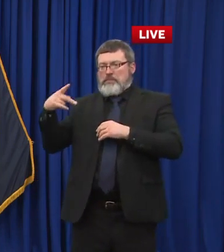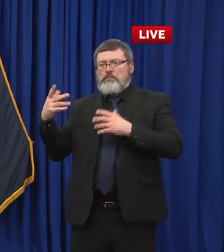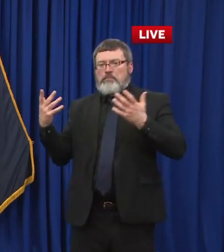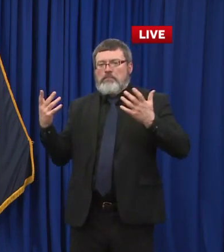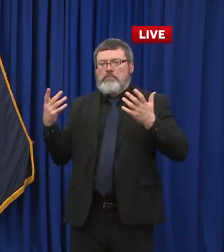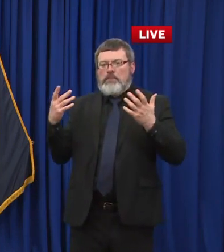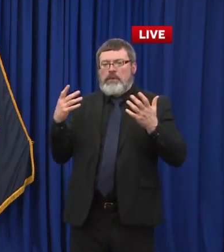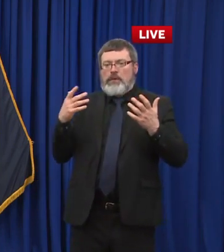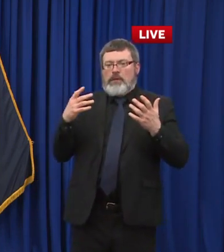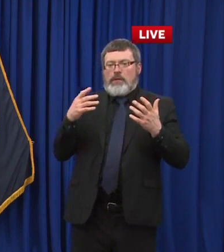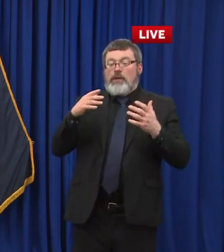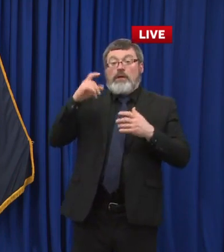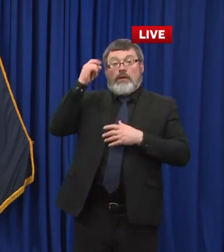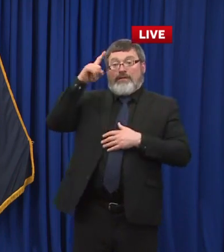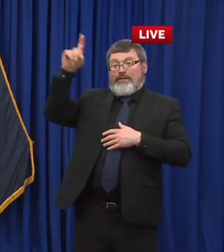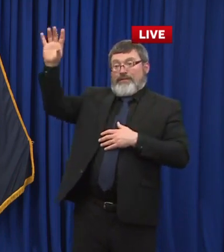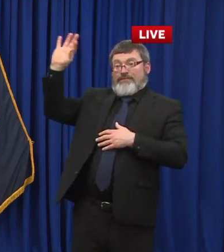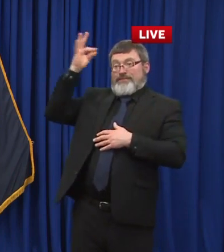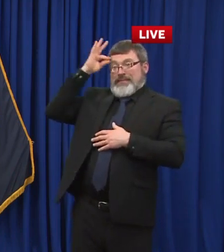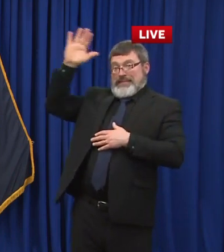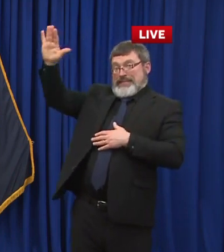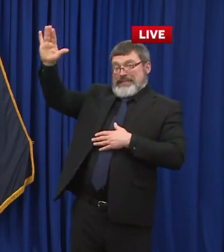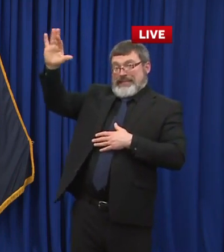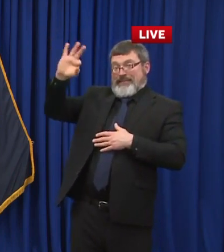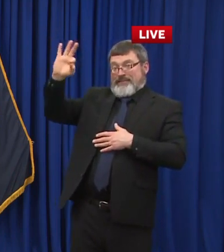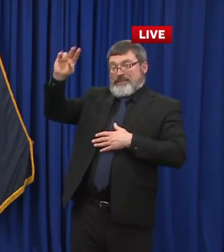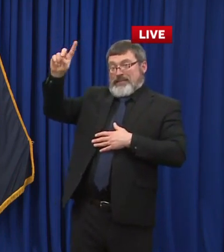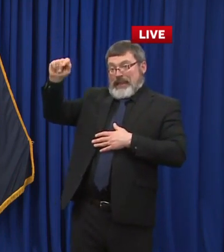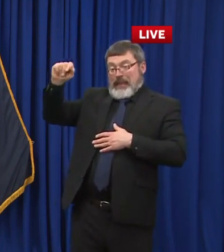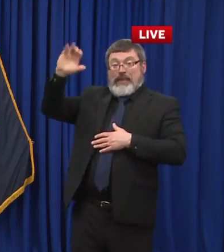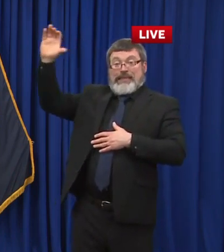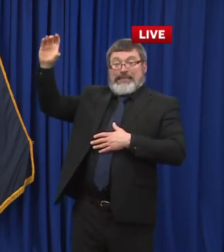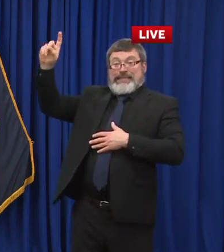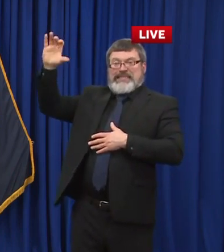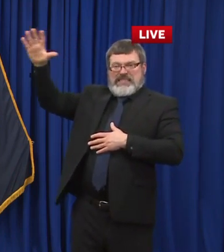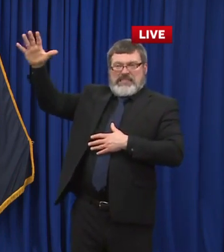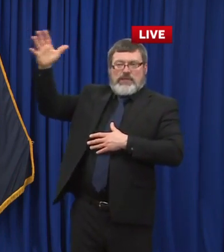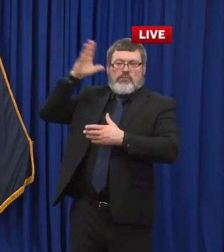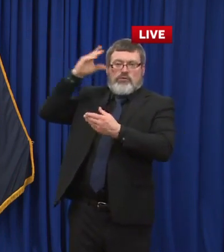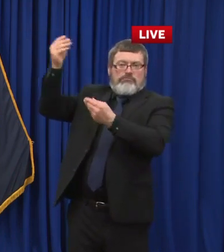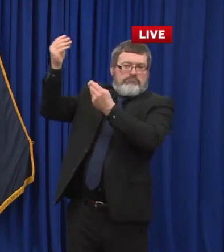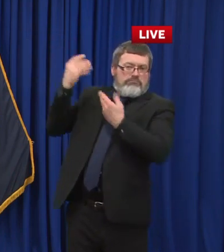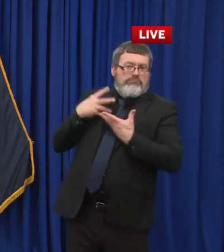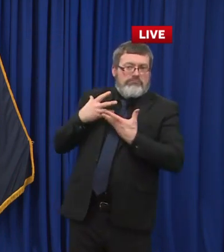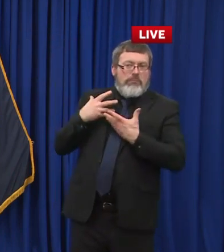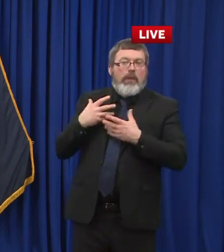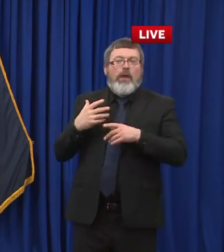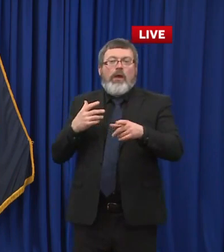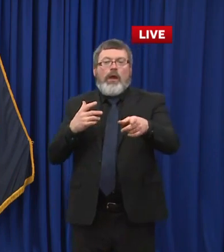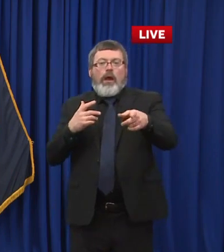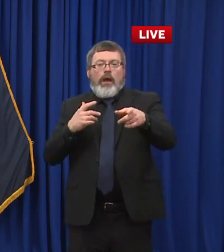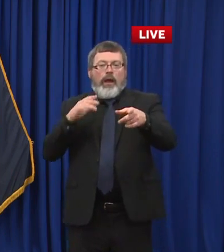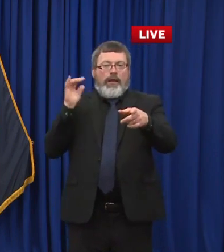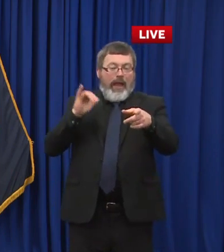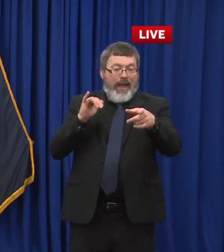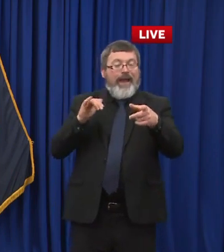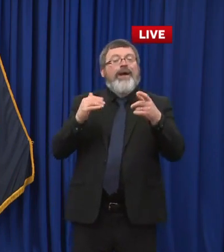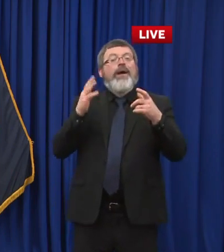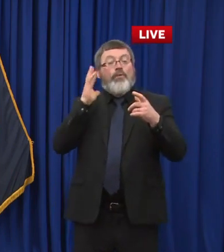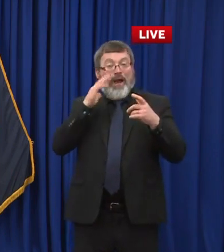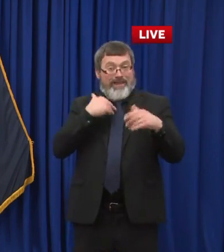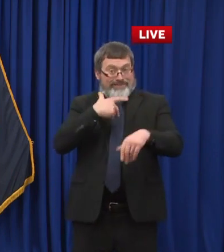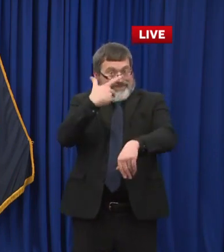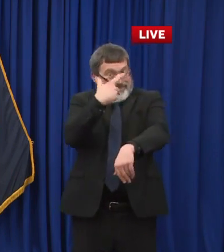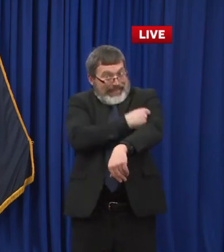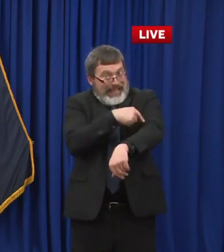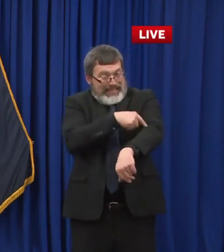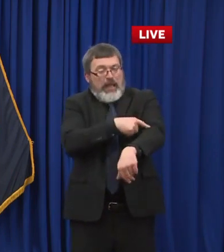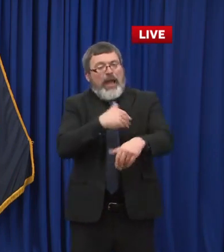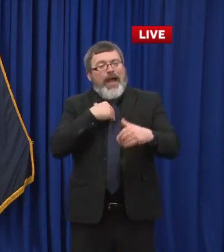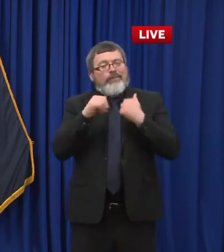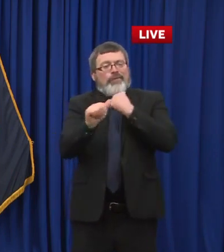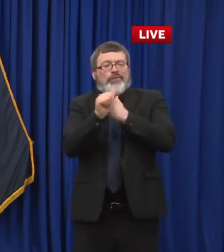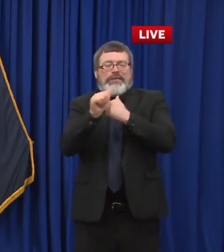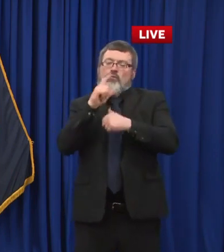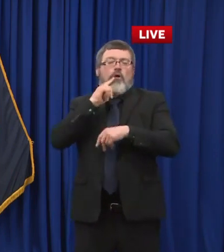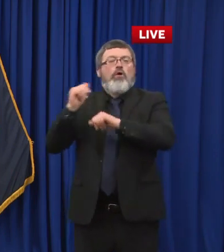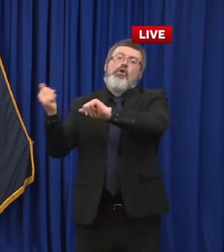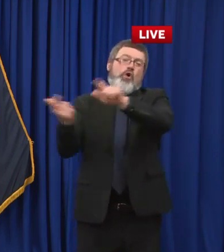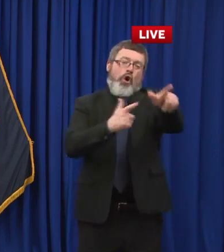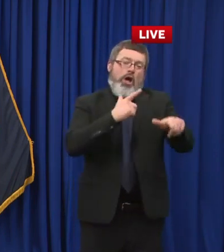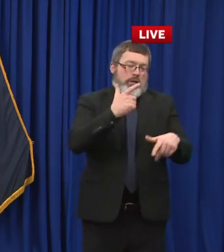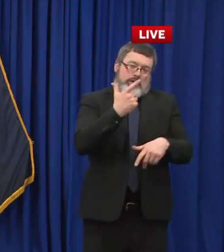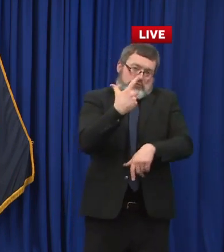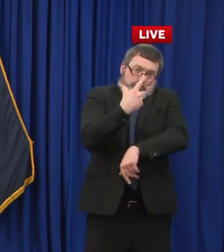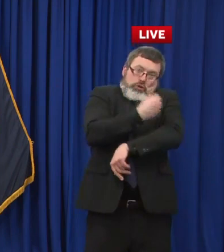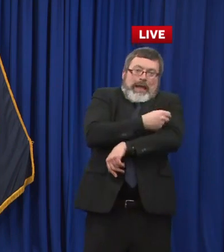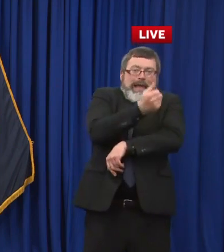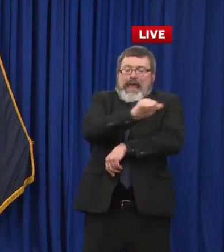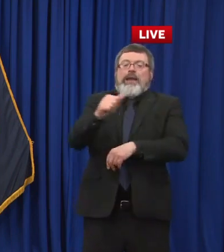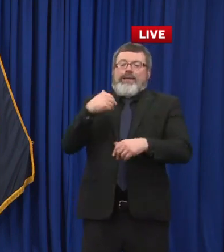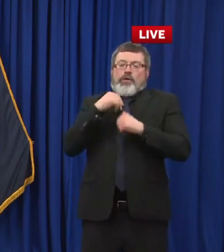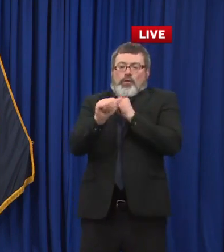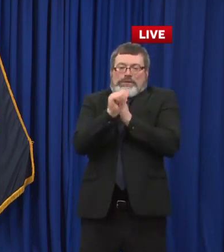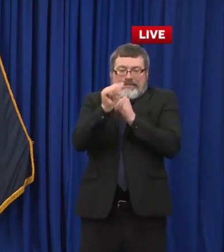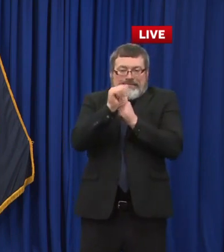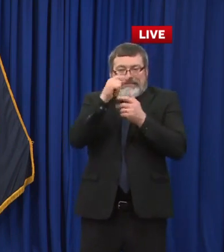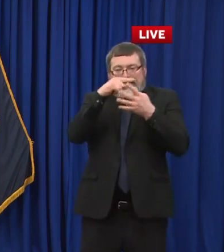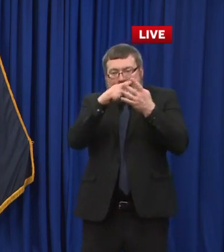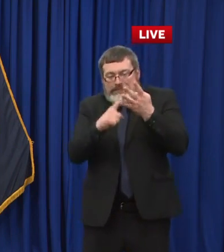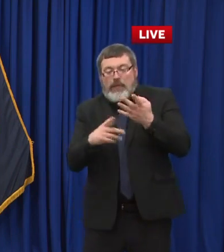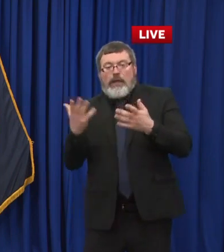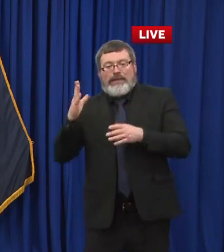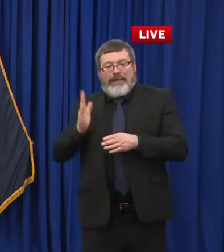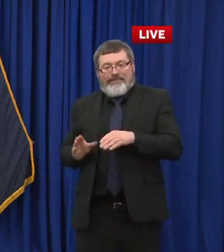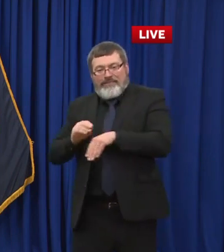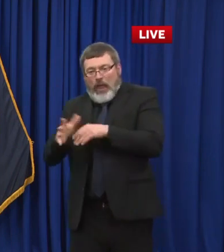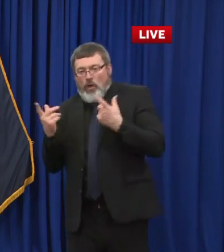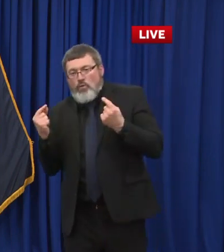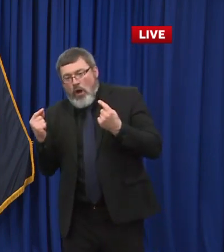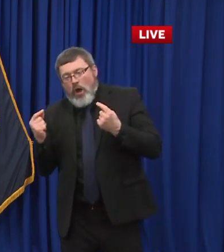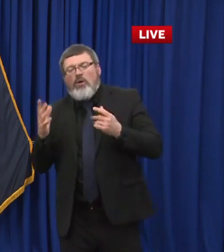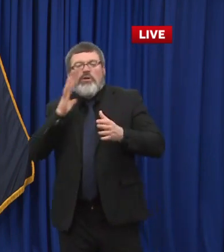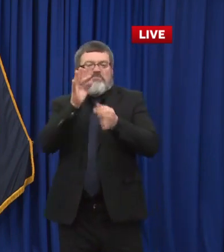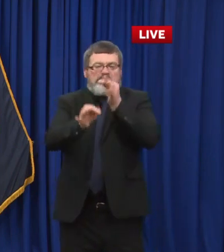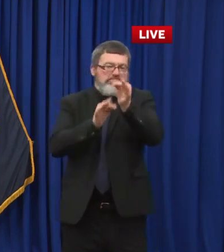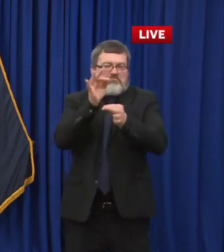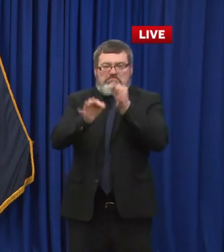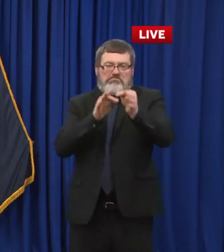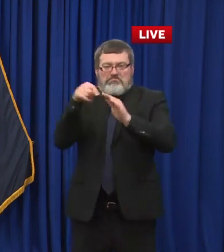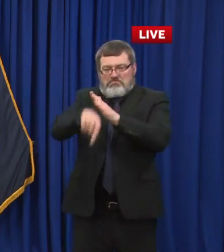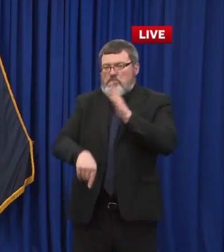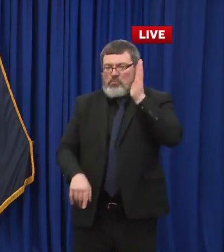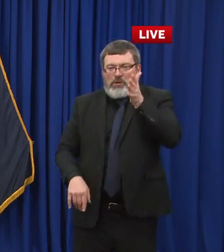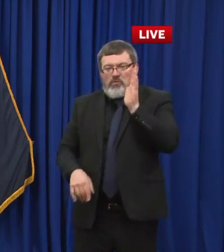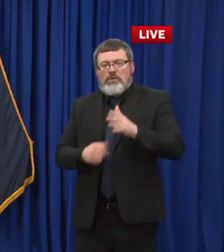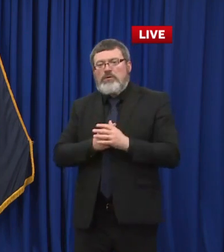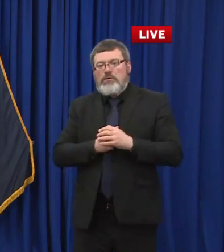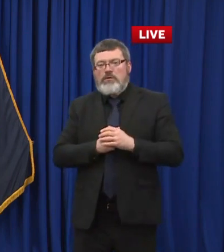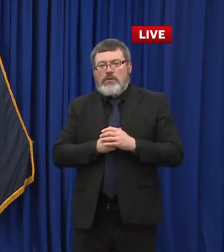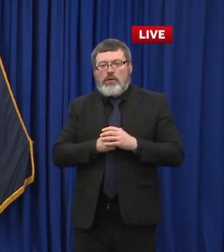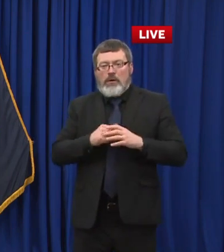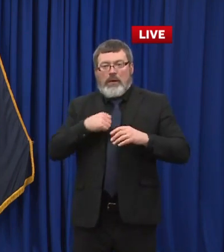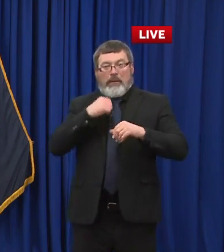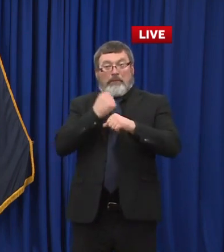THE ASIP. WHICH I THINK IT IS CALLED, BEFORE THE VACCINE COMES OUT, THE CDC WILL UNVEIL THE RISKS AND SIDE EFFECTS, ALL THOSE SORTS OF THINGS, AND THAT IS WHERE IT IS CODIFIED IN STONE